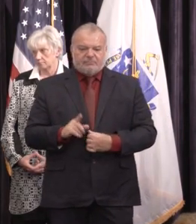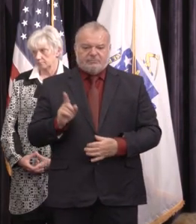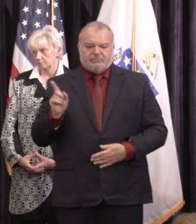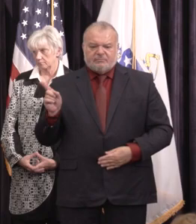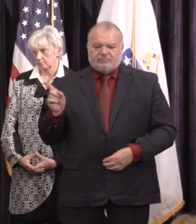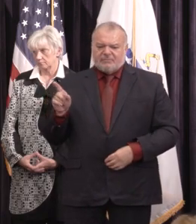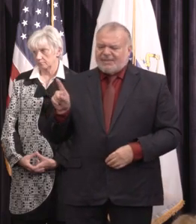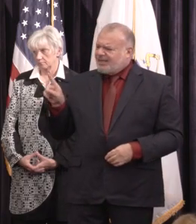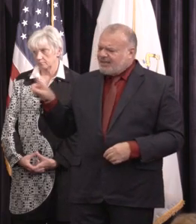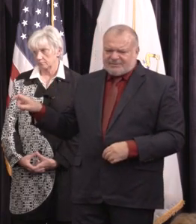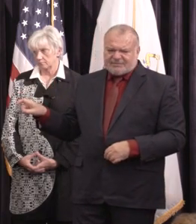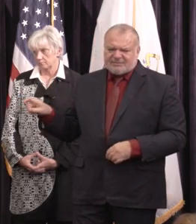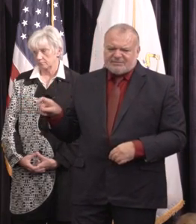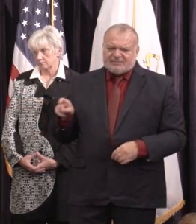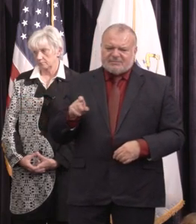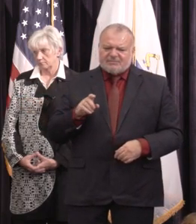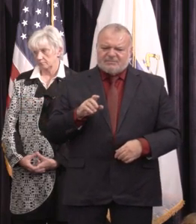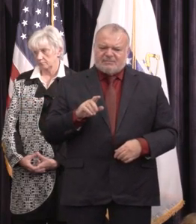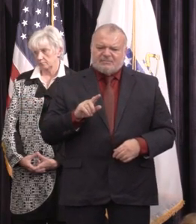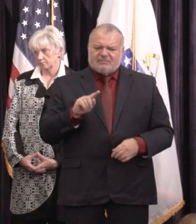Well, you know, Steve, these are hard calls, and you know I just want to acknowledge that with the public. Nobody wants for this situation and I think all of us have been working together inside and outside of government to really deal with what is a heart breaking situation. We cannot control geopolitical forces. You see migration happening round the world, right? And you see other countries dealing with this. We can work to control what's happening within Massachusetts to the best of our ability. Again, I appreciate what folks have done to come together in this